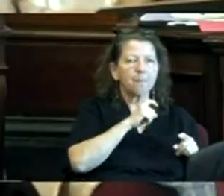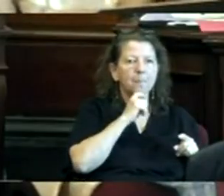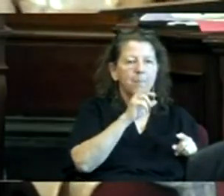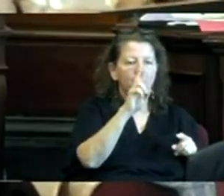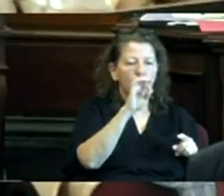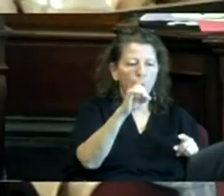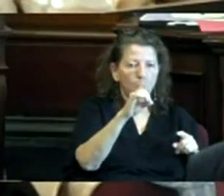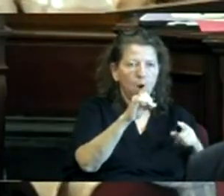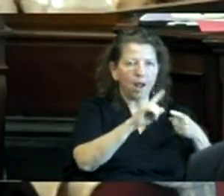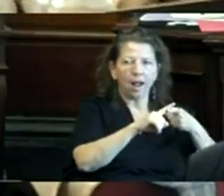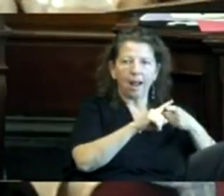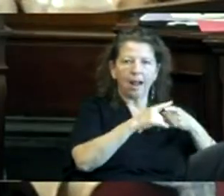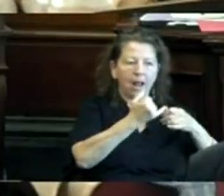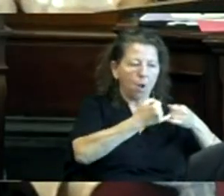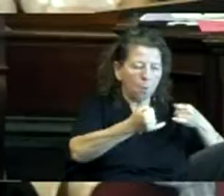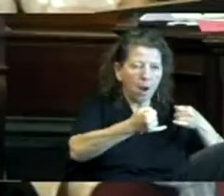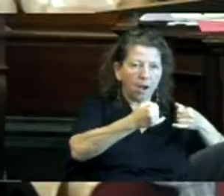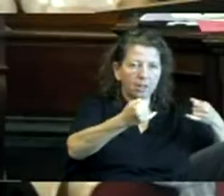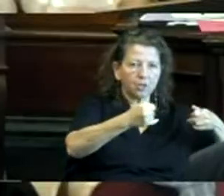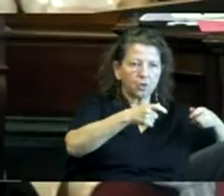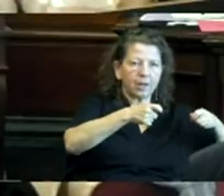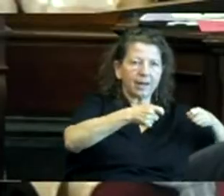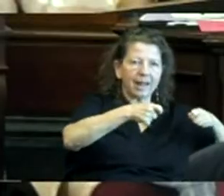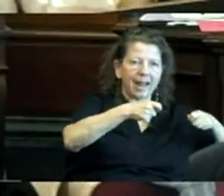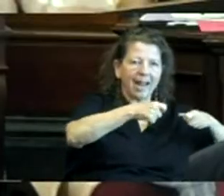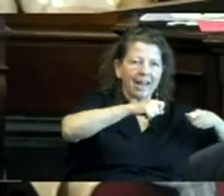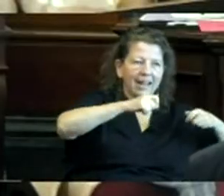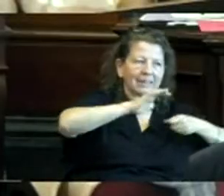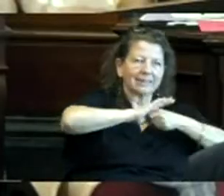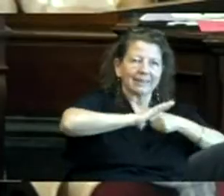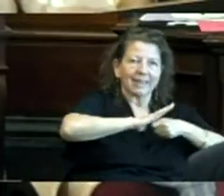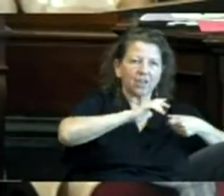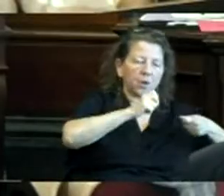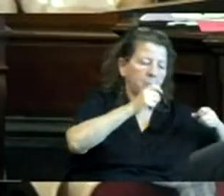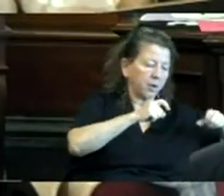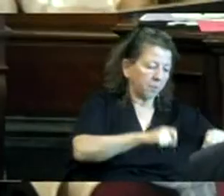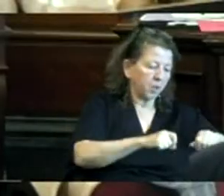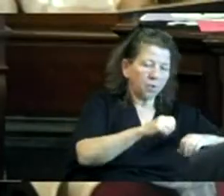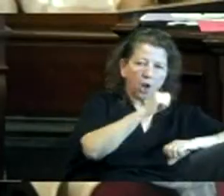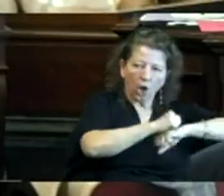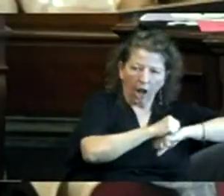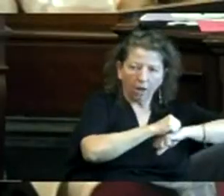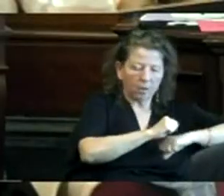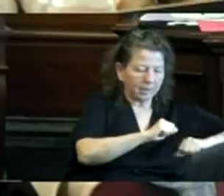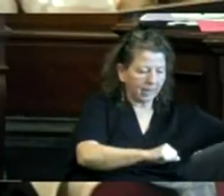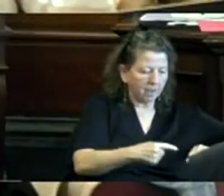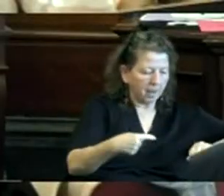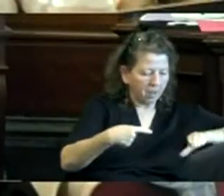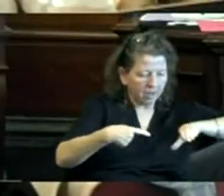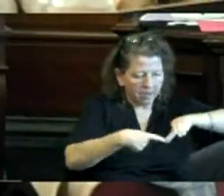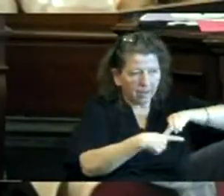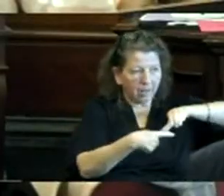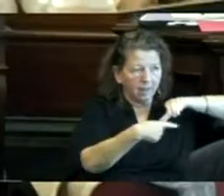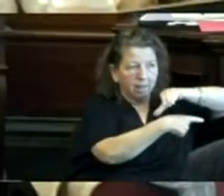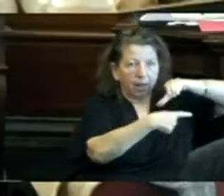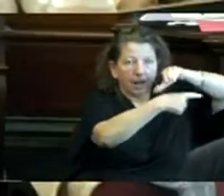actually long, long metal rods and string and wire that is